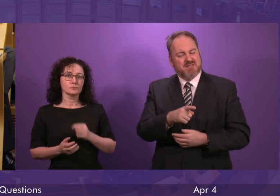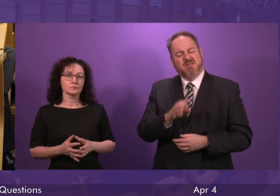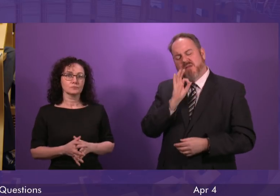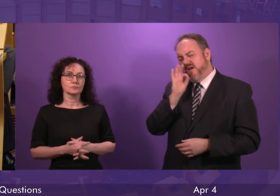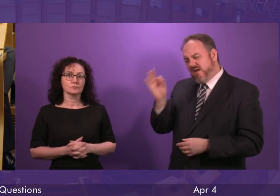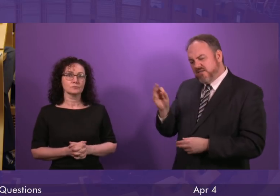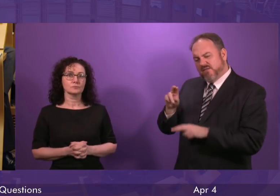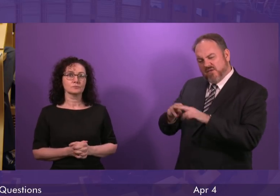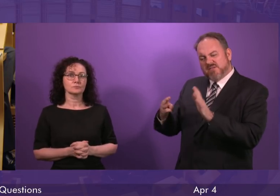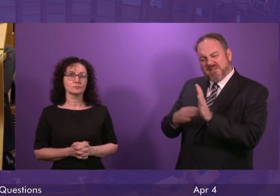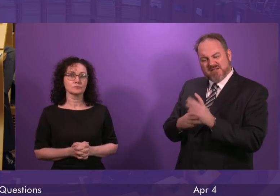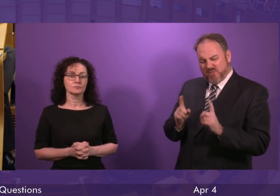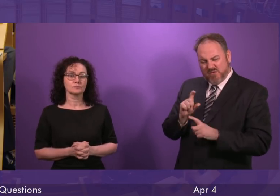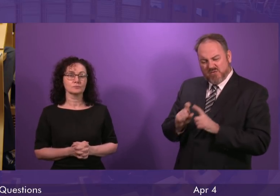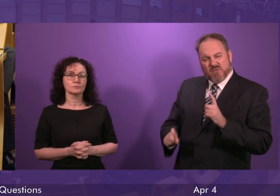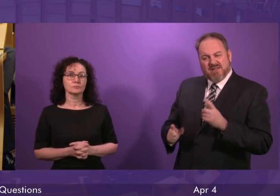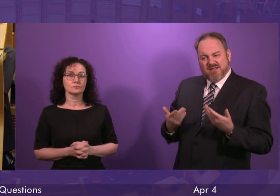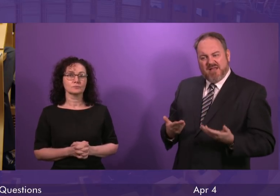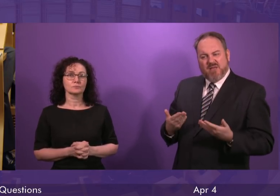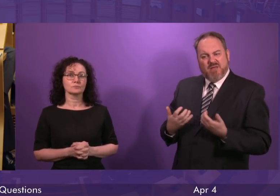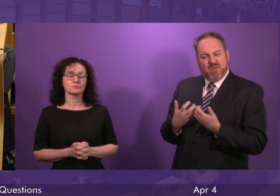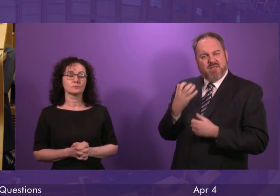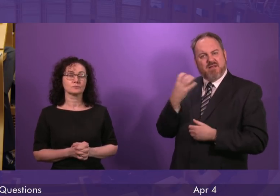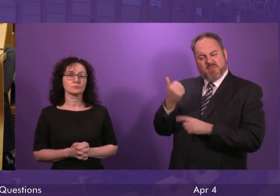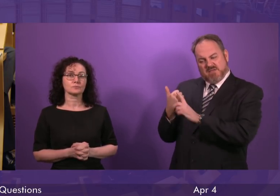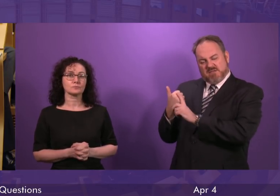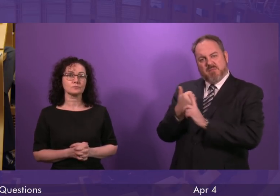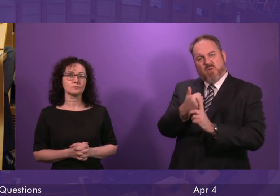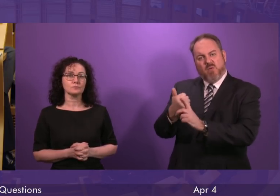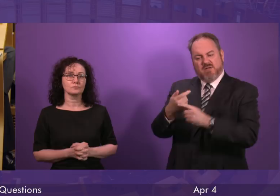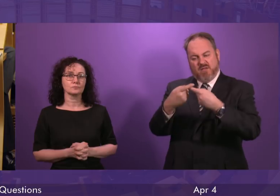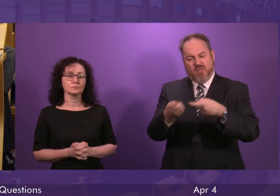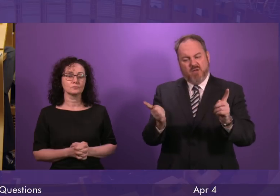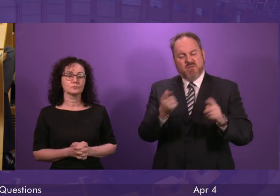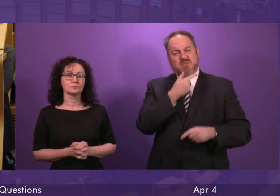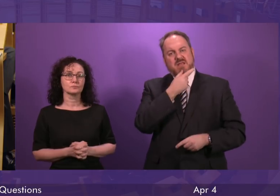Will she say what steps the Scottish Government can take to support the workforce in their